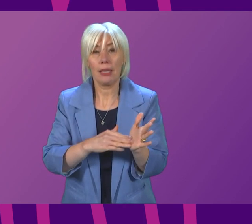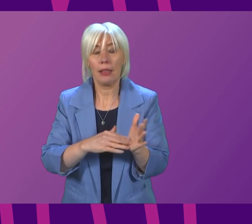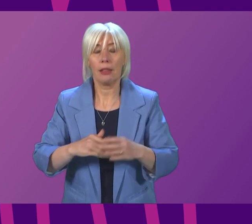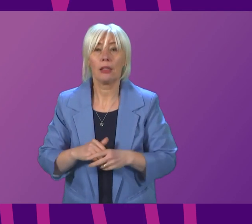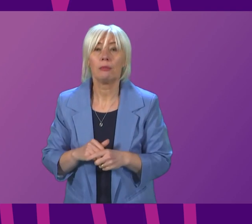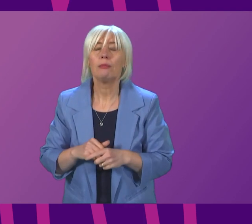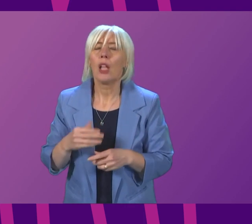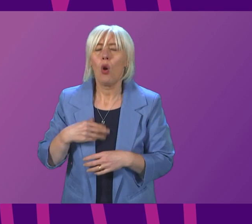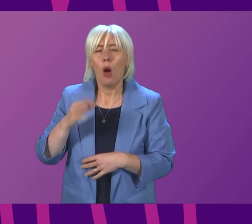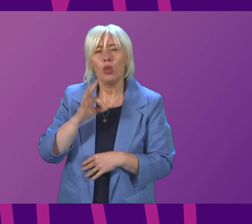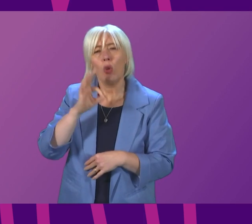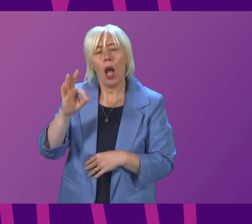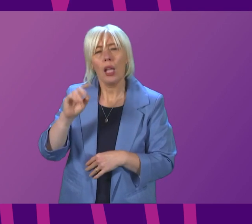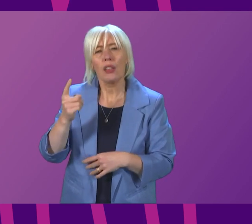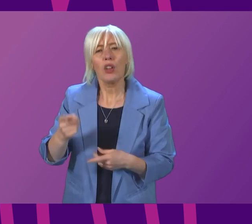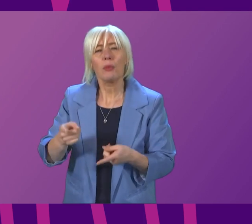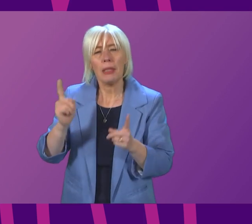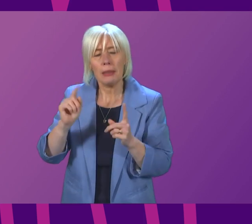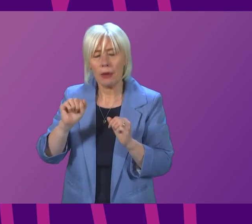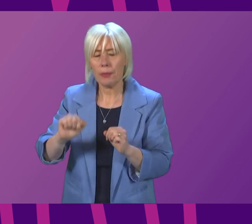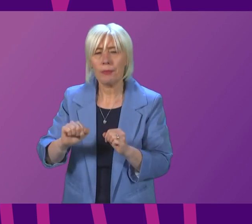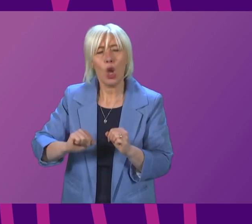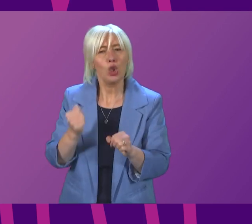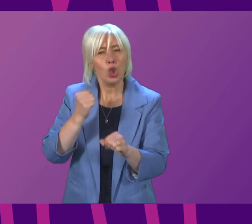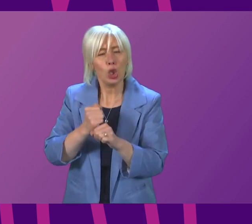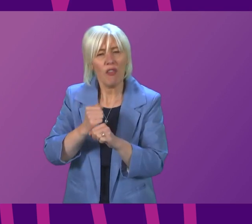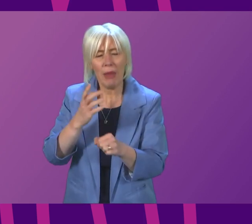To ask the First Minister what deadline the Scottish Government has set for making any